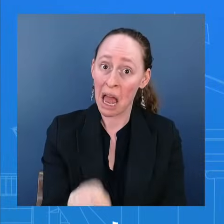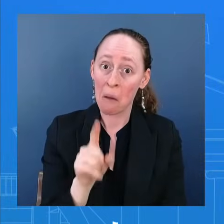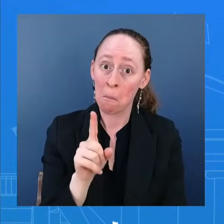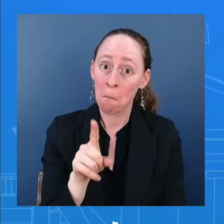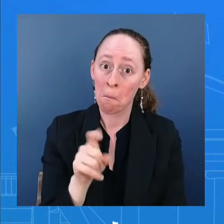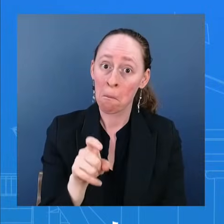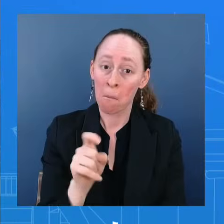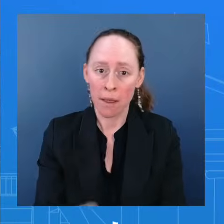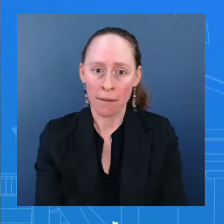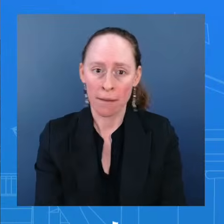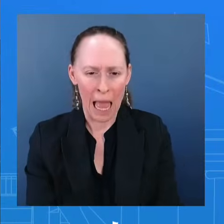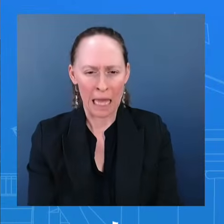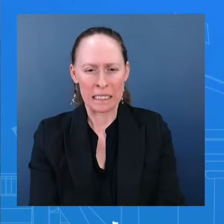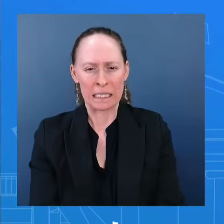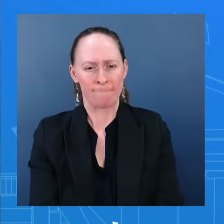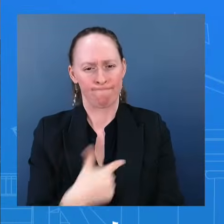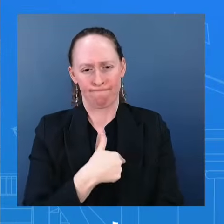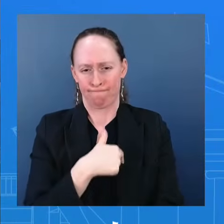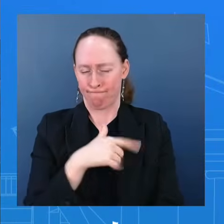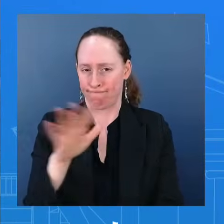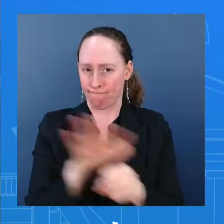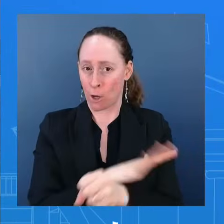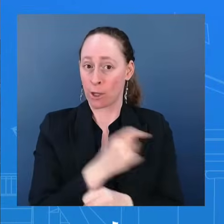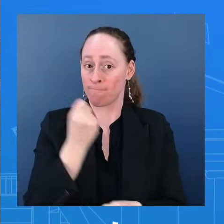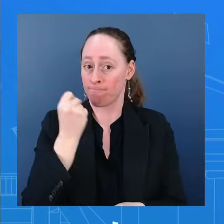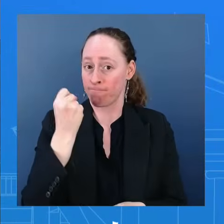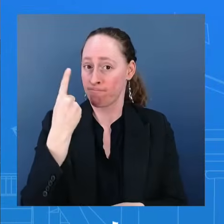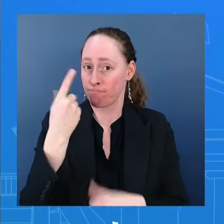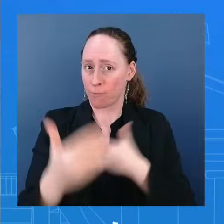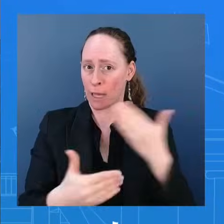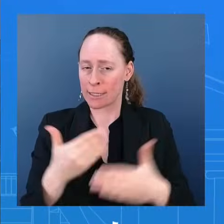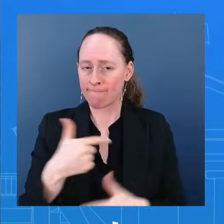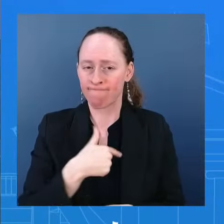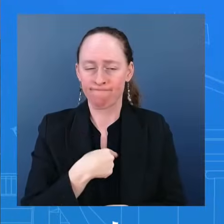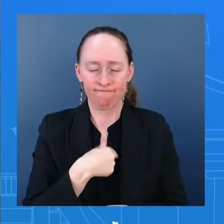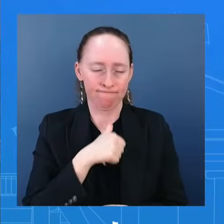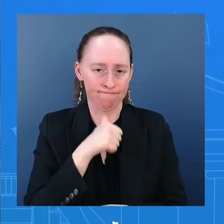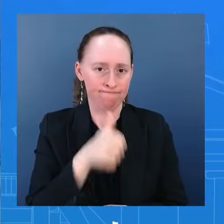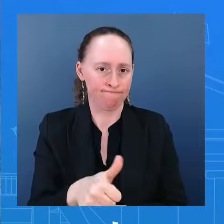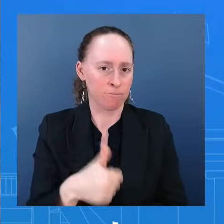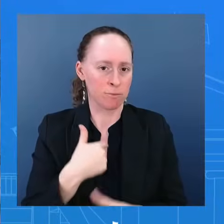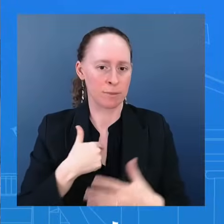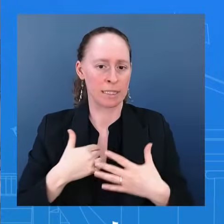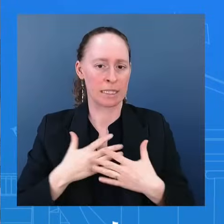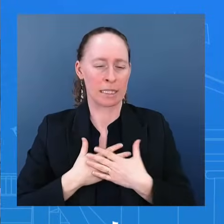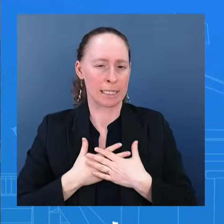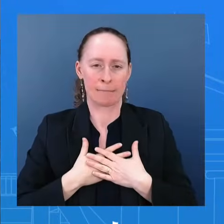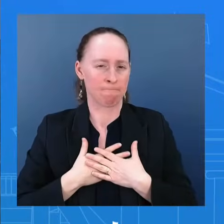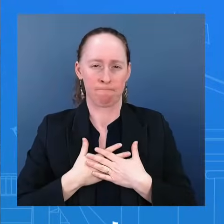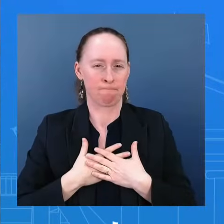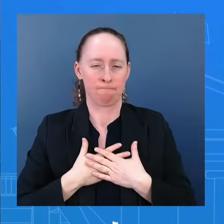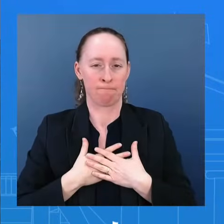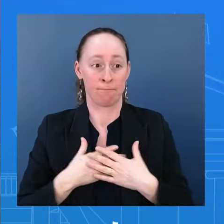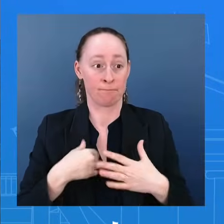The Press: Could you just react generally to the fact that, you know, this is a nonpartisan agency, and Kari Lake is someone who just ran a Senate campaign?